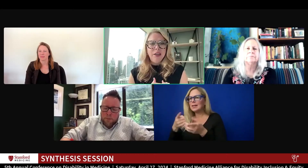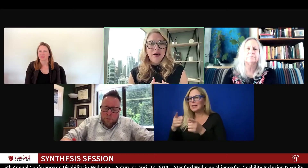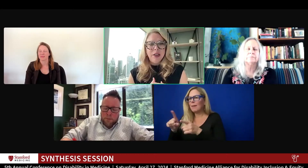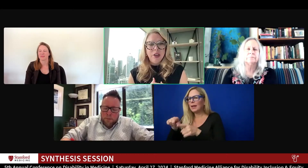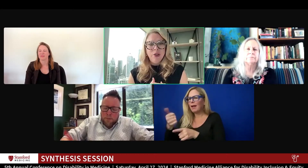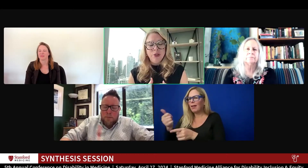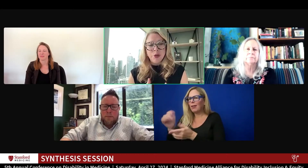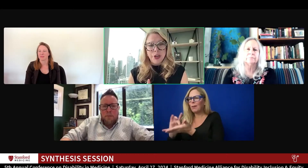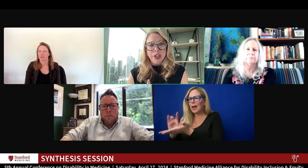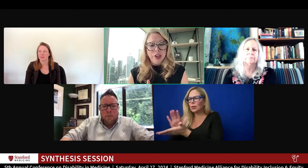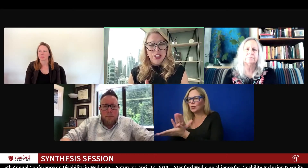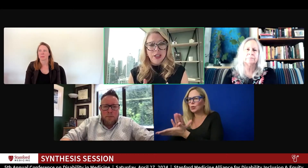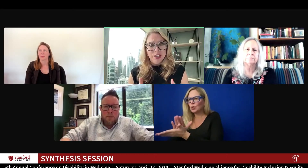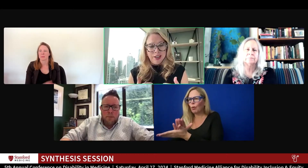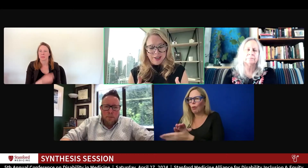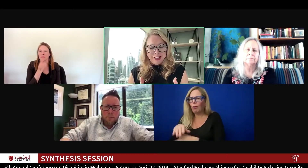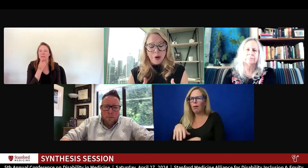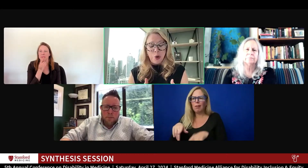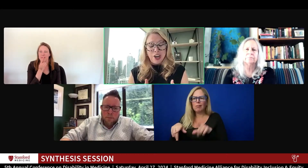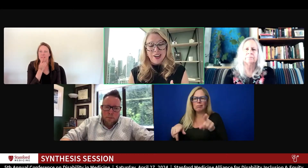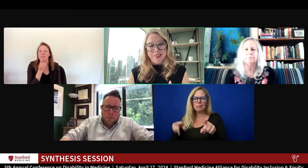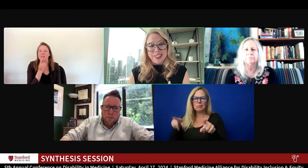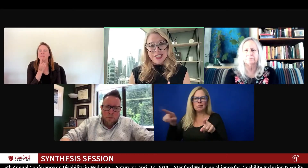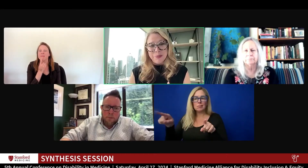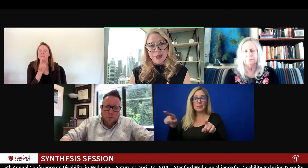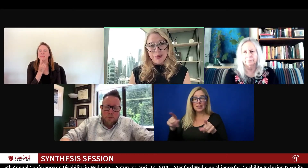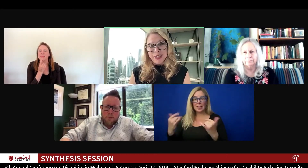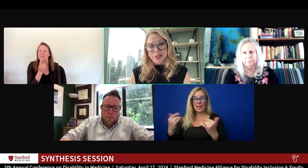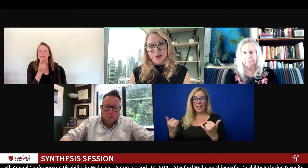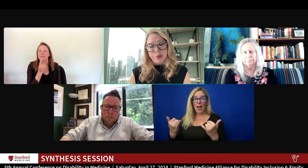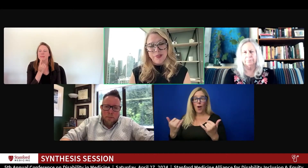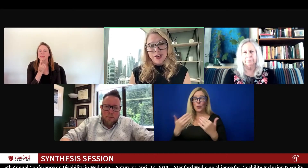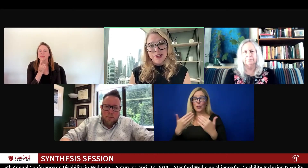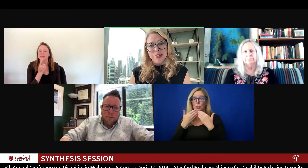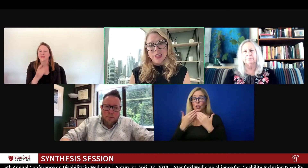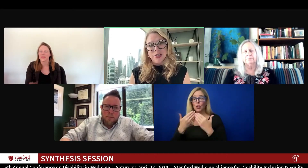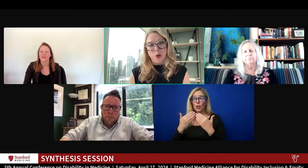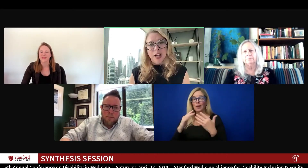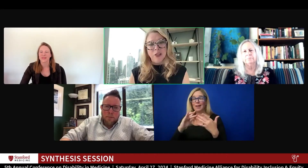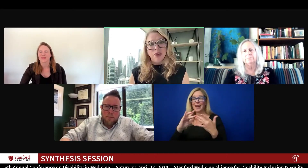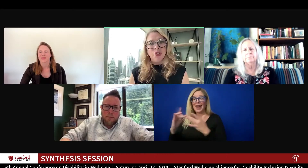And there's a pretty good network of disability resource professionals as well,